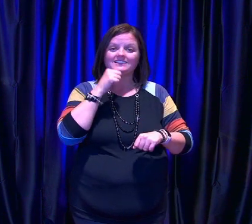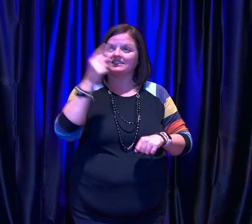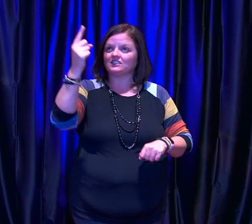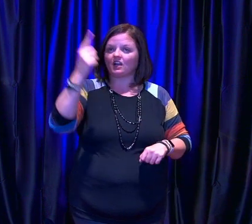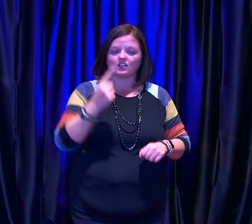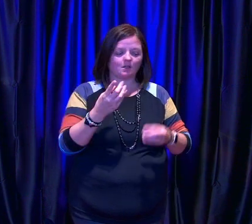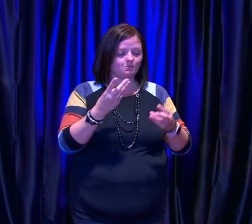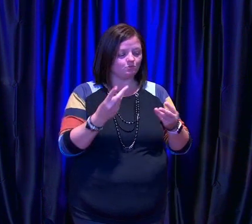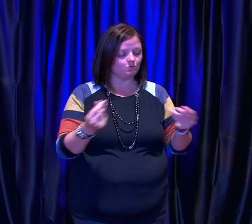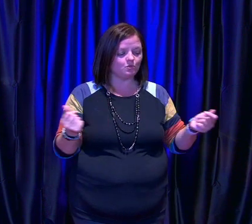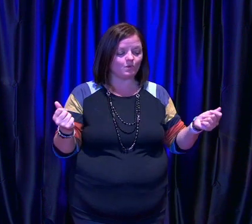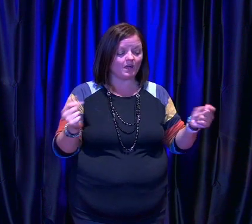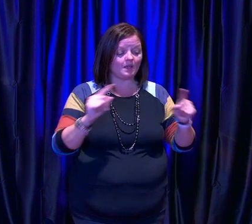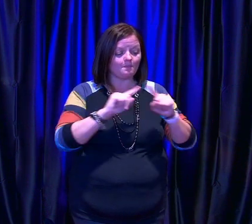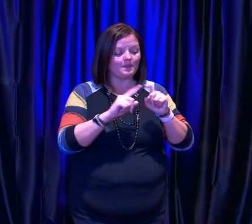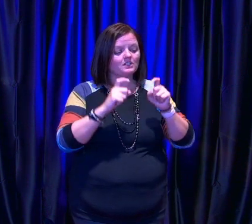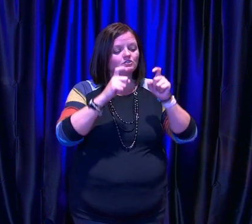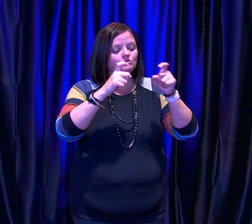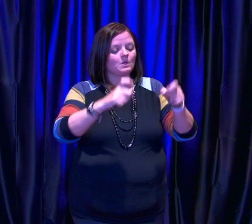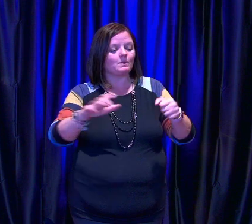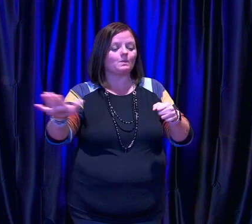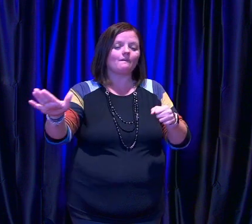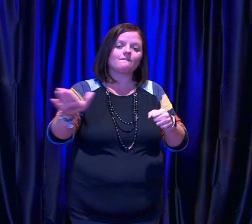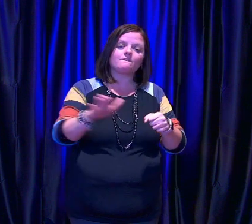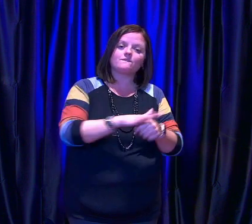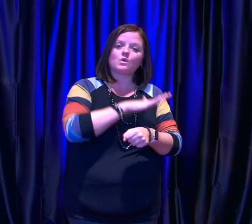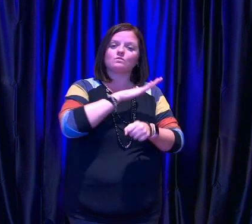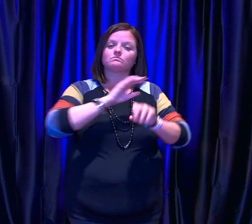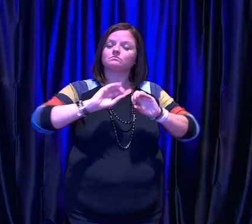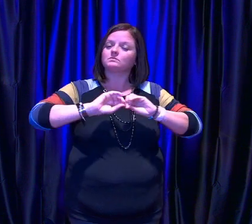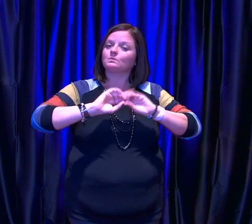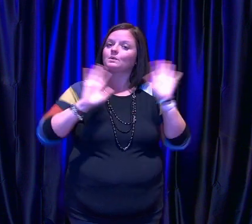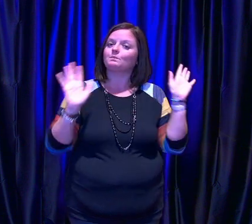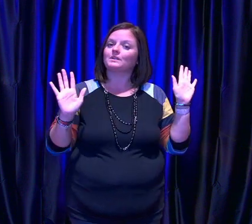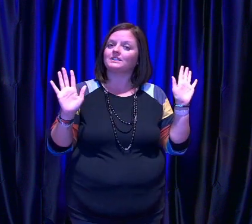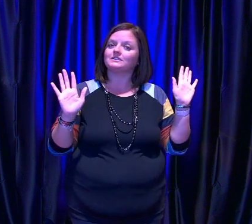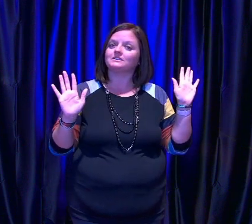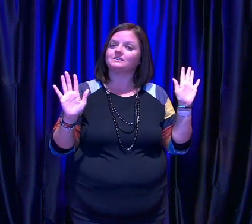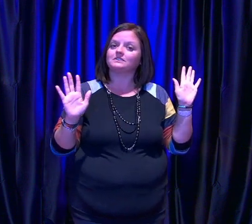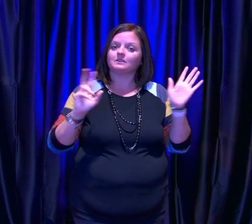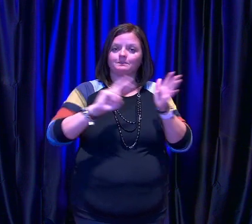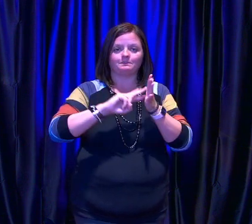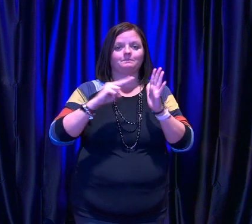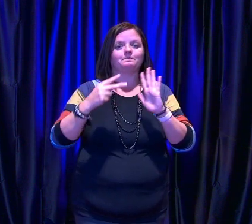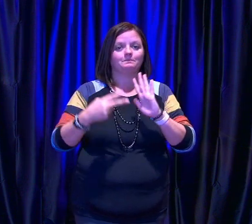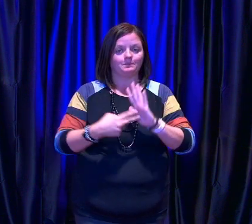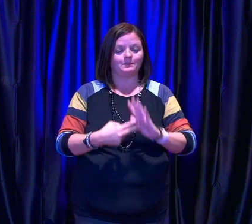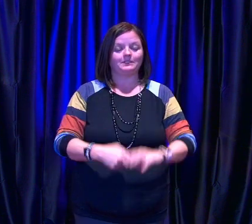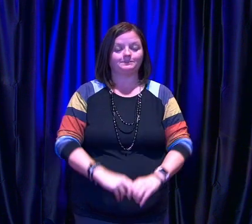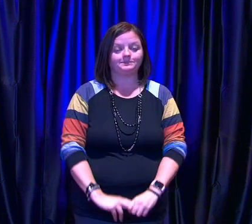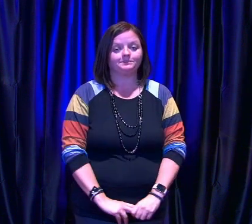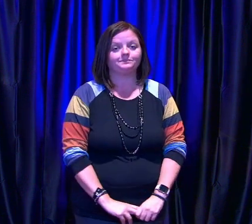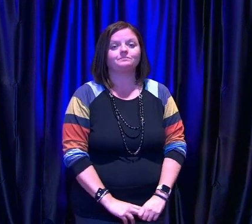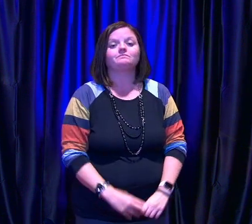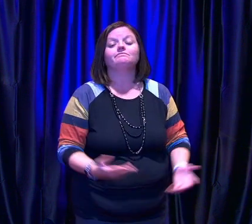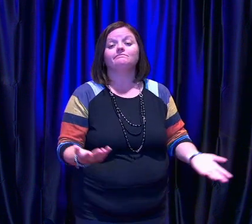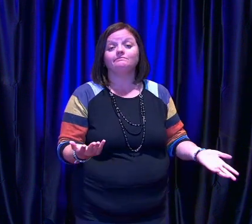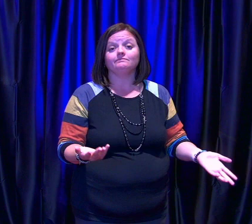but to give them their full or complete meaning now see